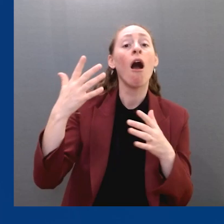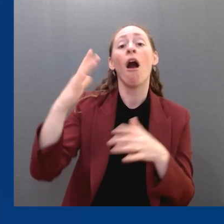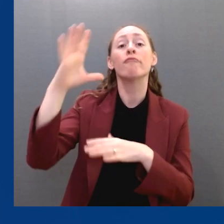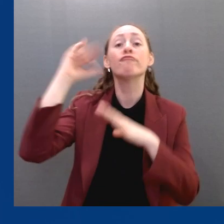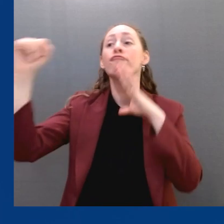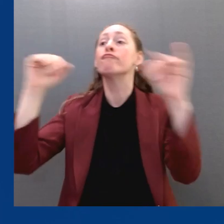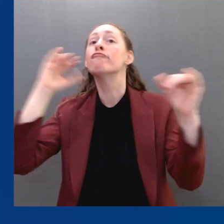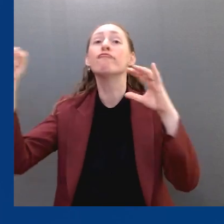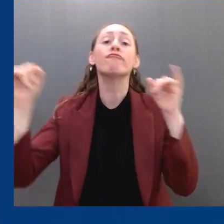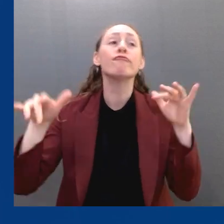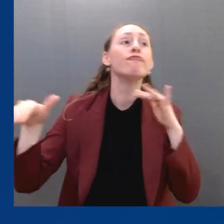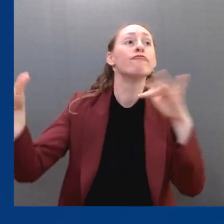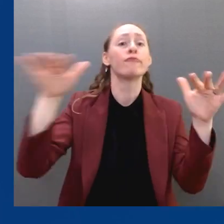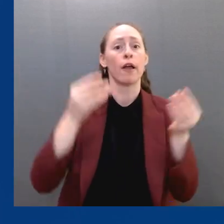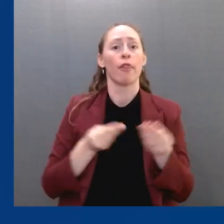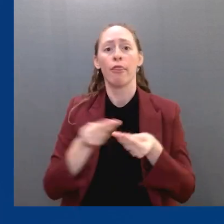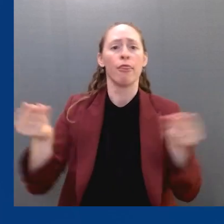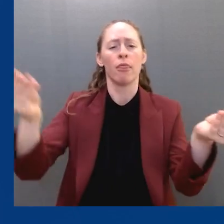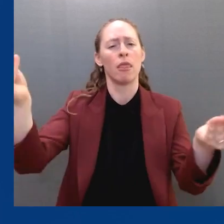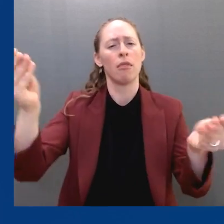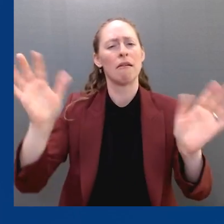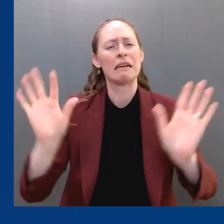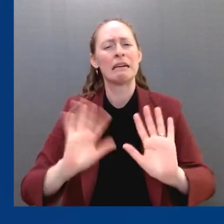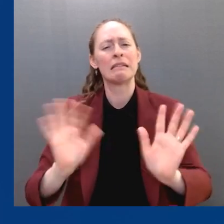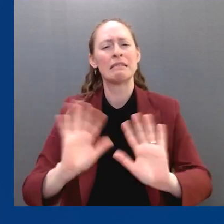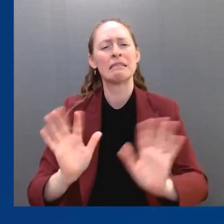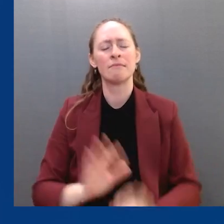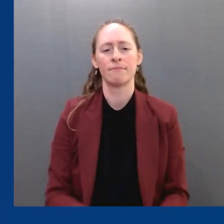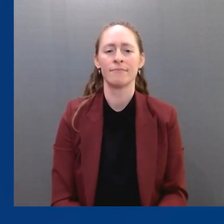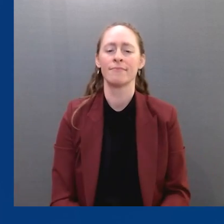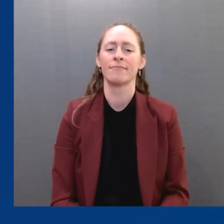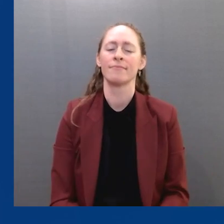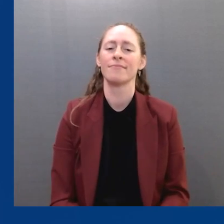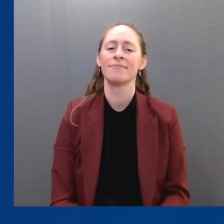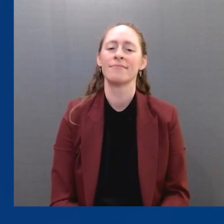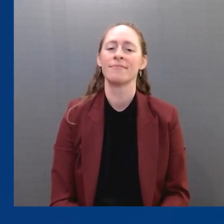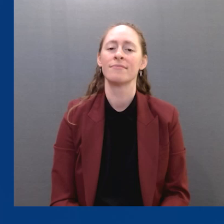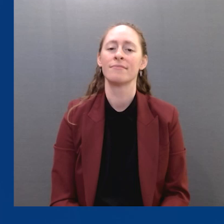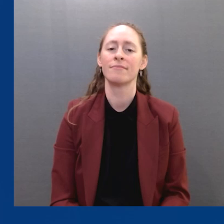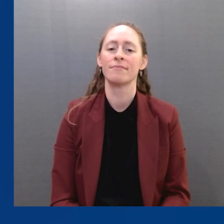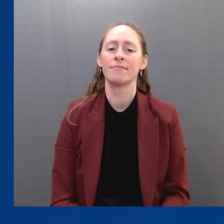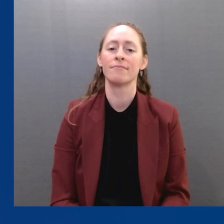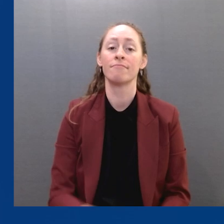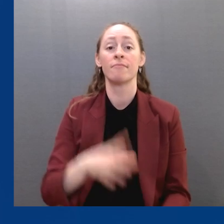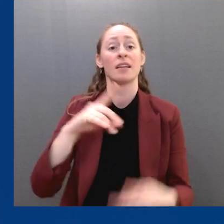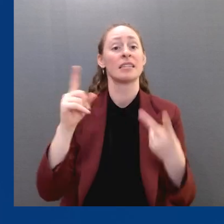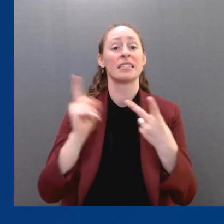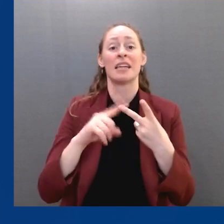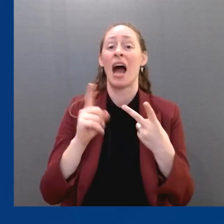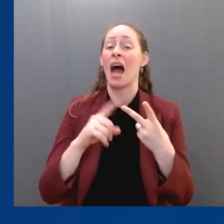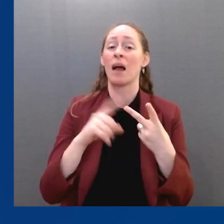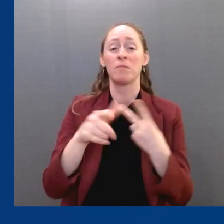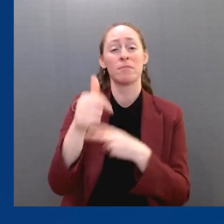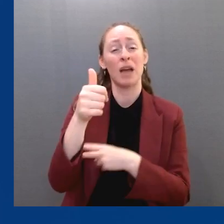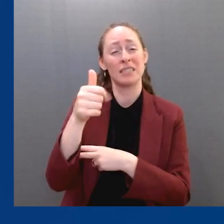There is broad consensus in the scientific community that wearing a high quality mask in indoor public spaces